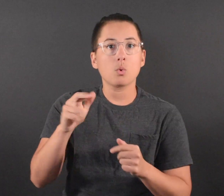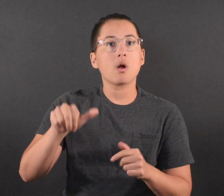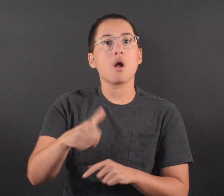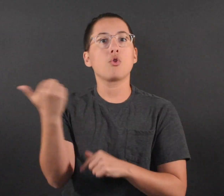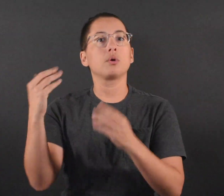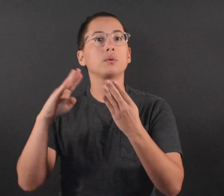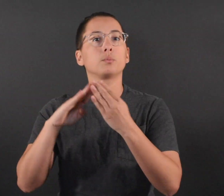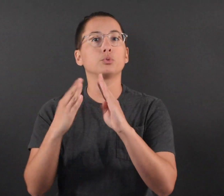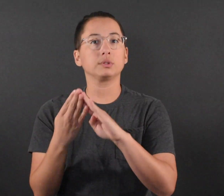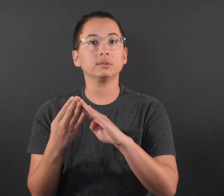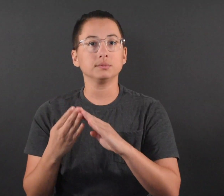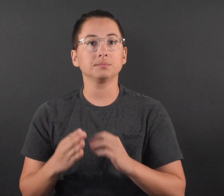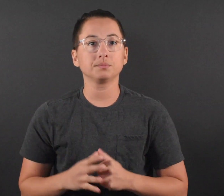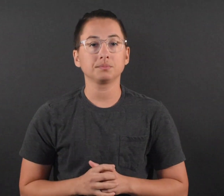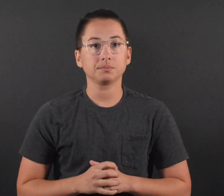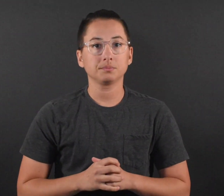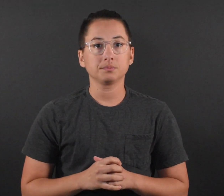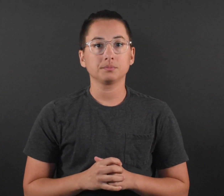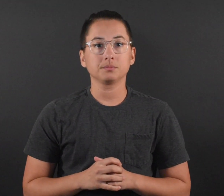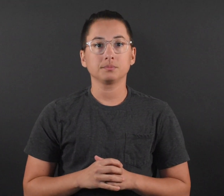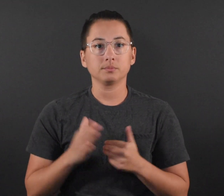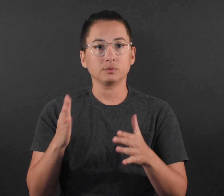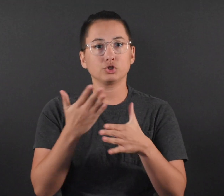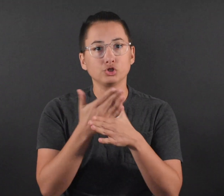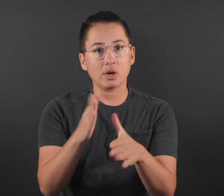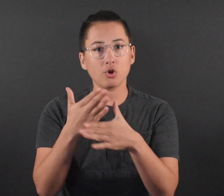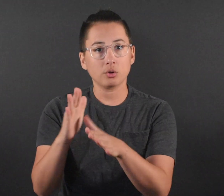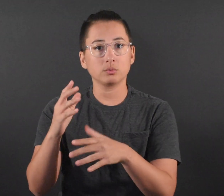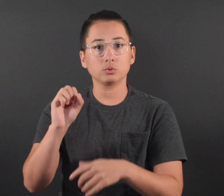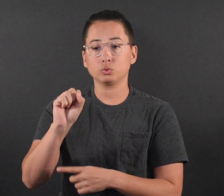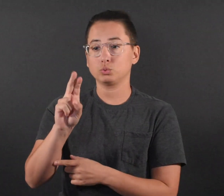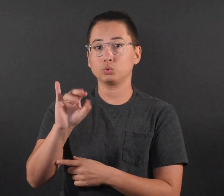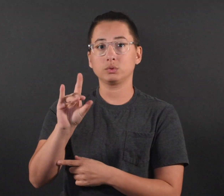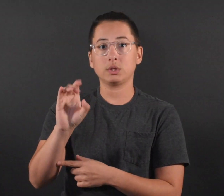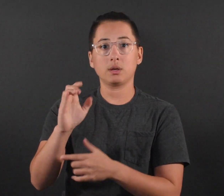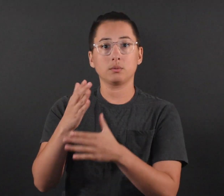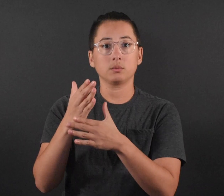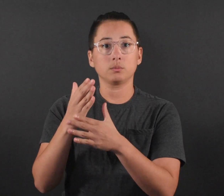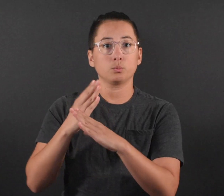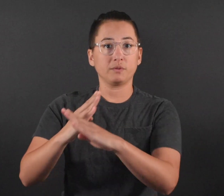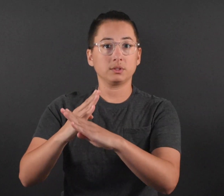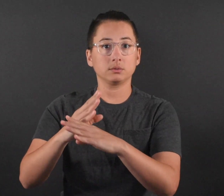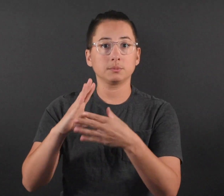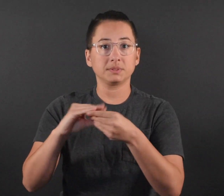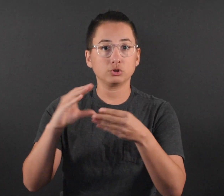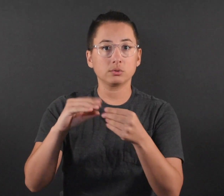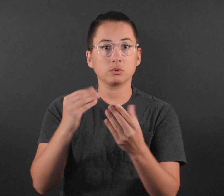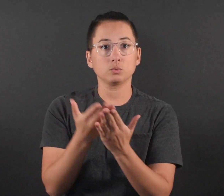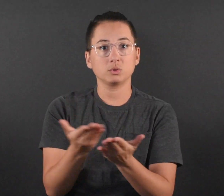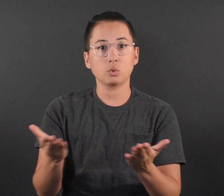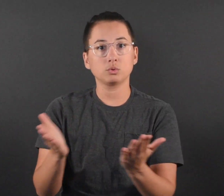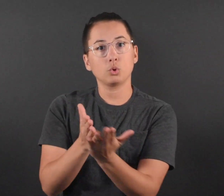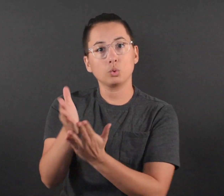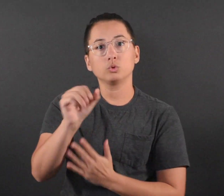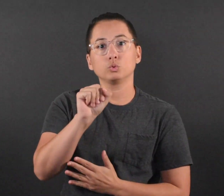• Share suicide prevention messages and resources through social media.